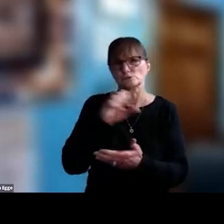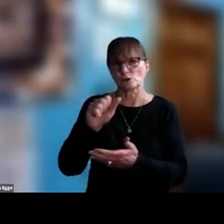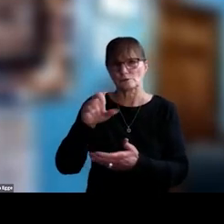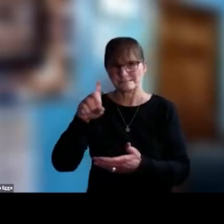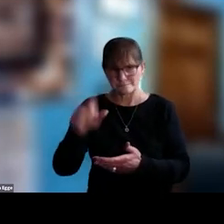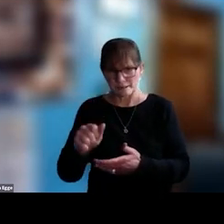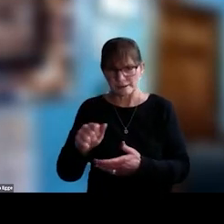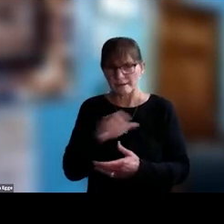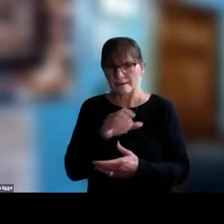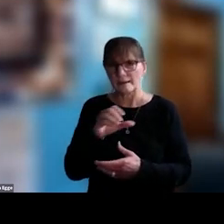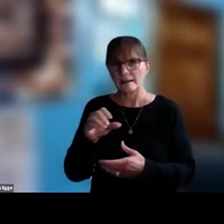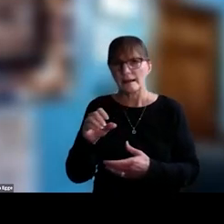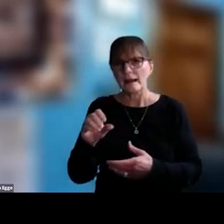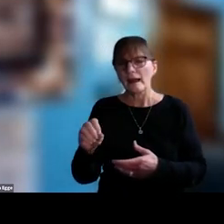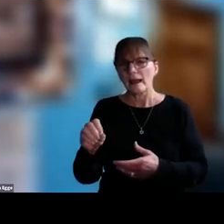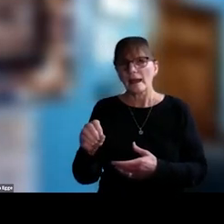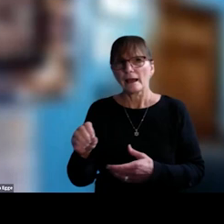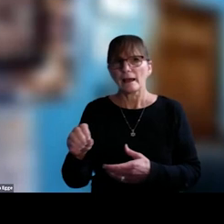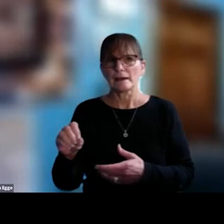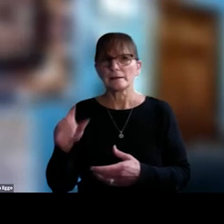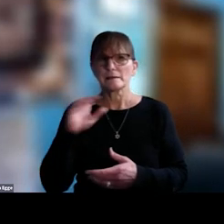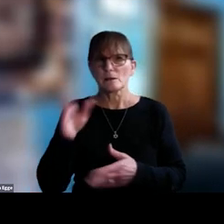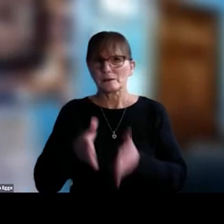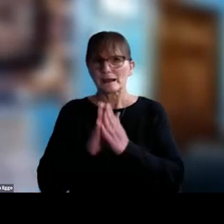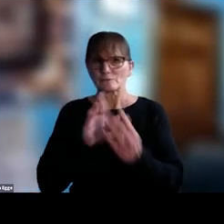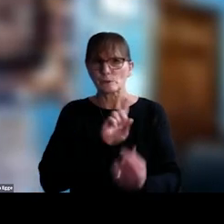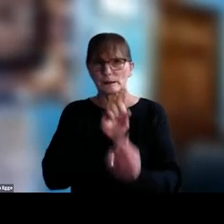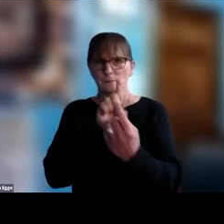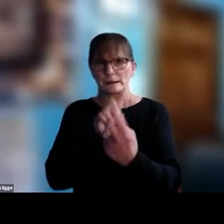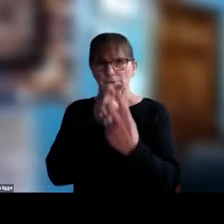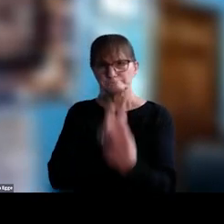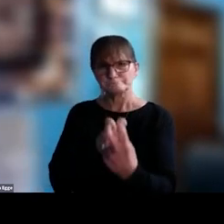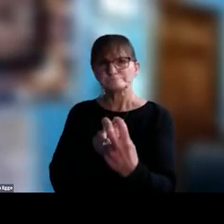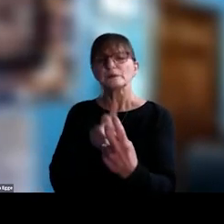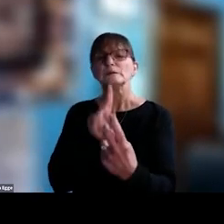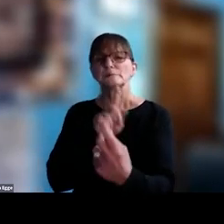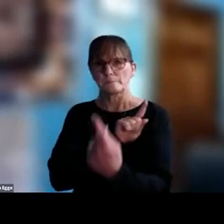and I told her, yes, and she asked if we could meet. She came and met me at the hospital before I left.